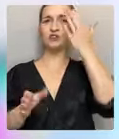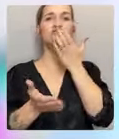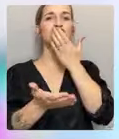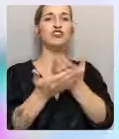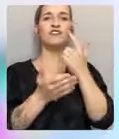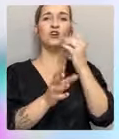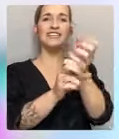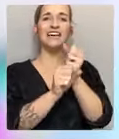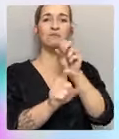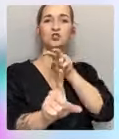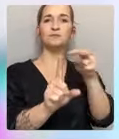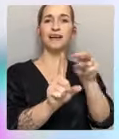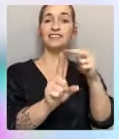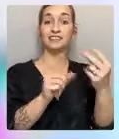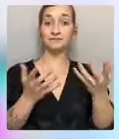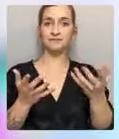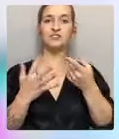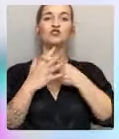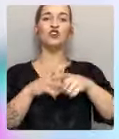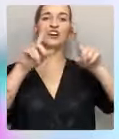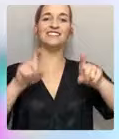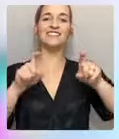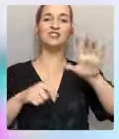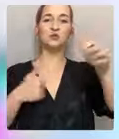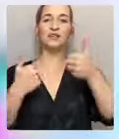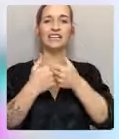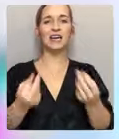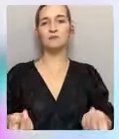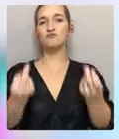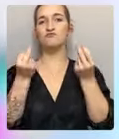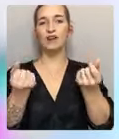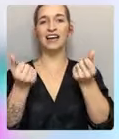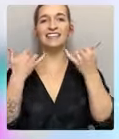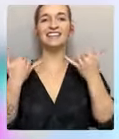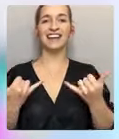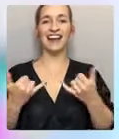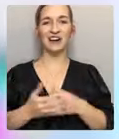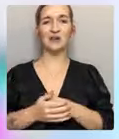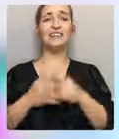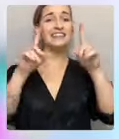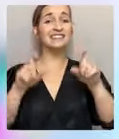which I know is great for getting perspectives of all kinds, is to start testing your game right now. Test your game with any